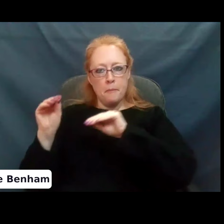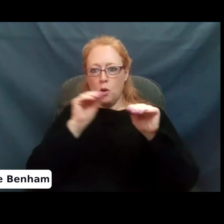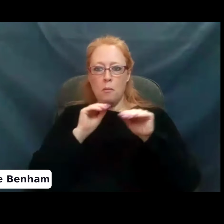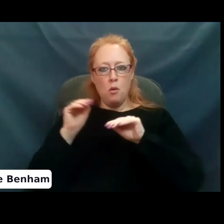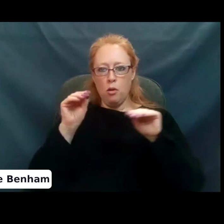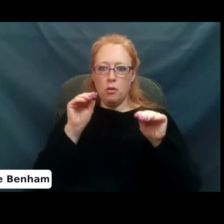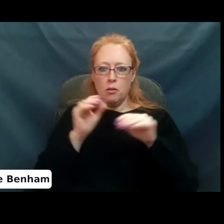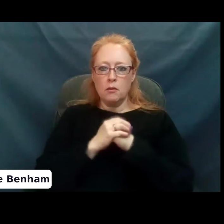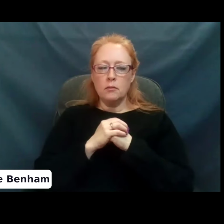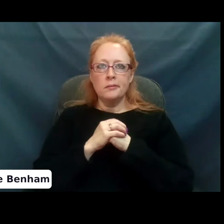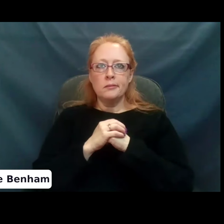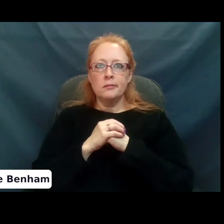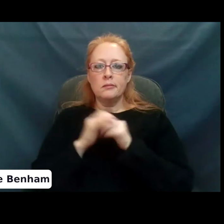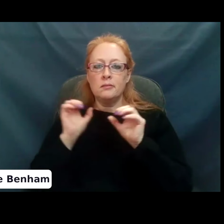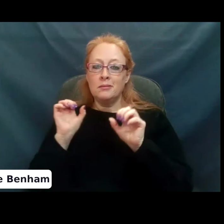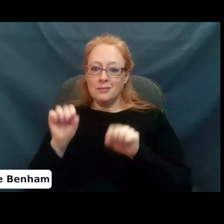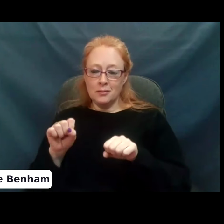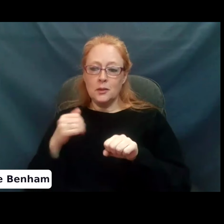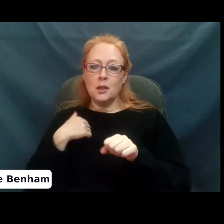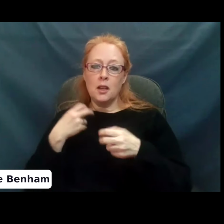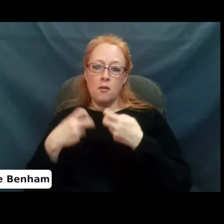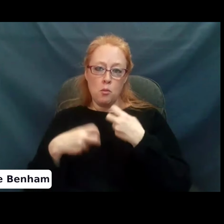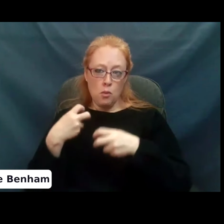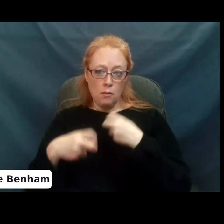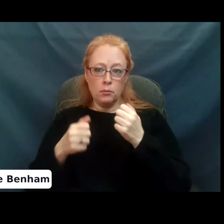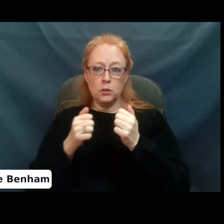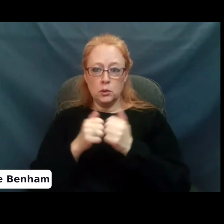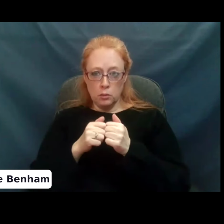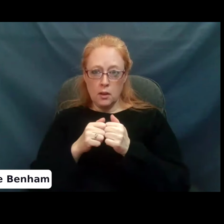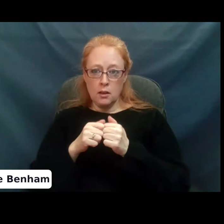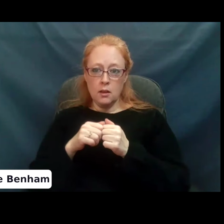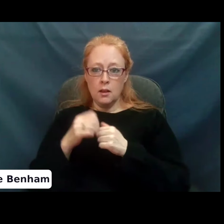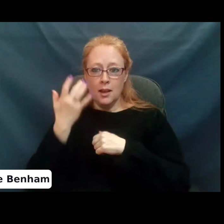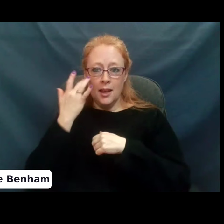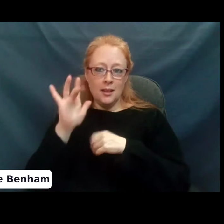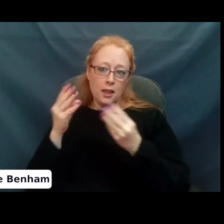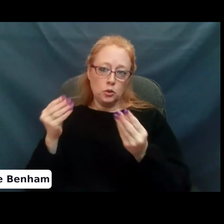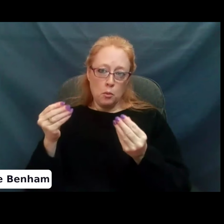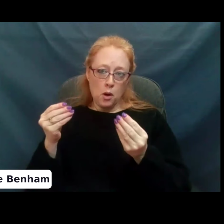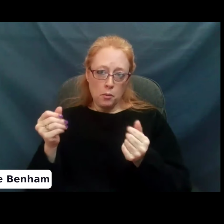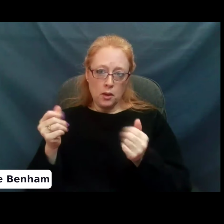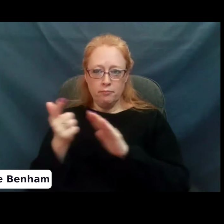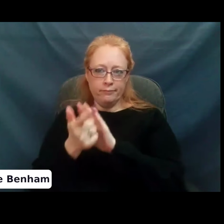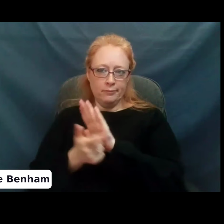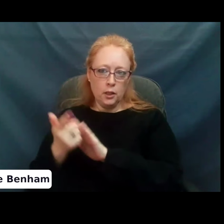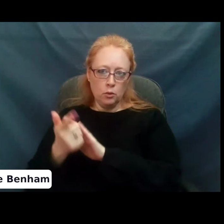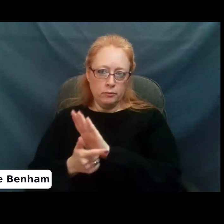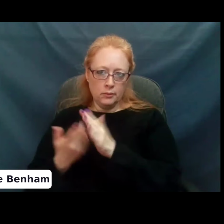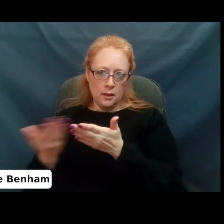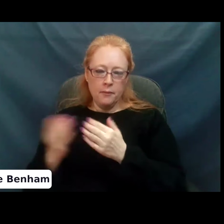Now problem is that could potentially make the game less portable. There is potential for problems with intellectual property.